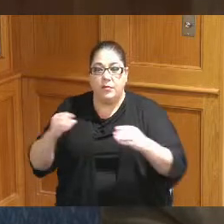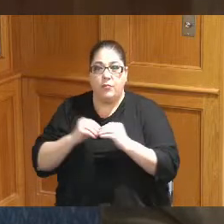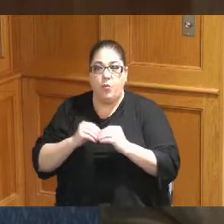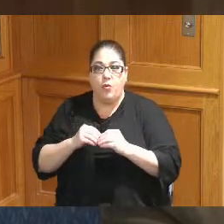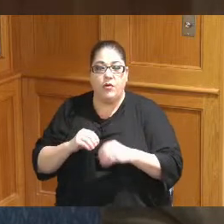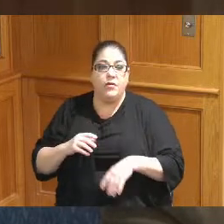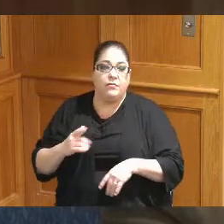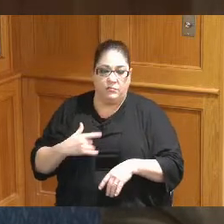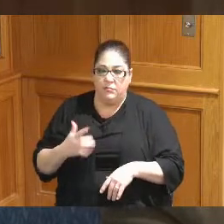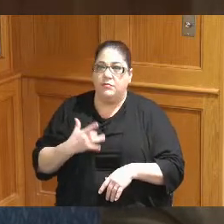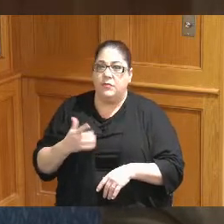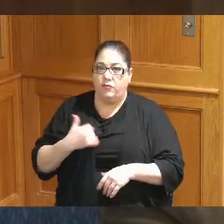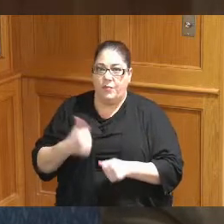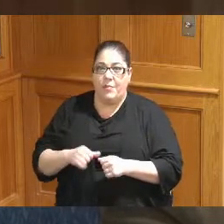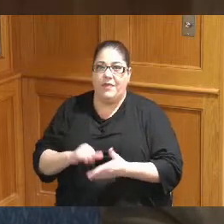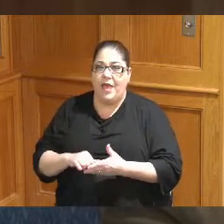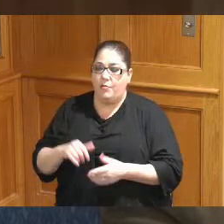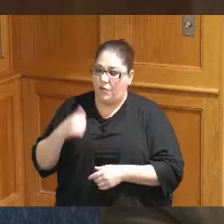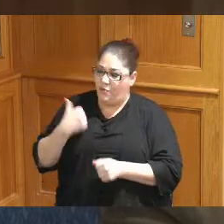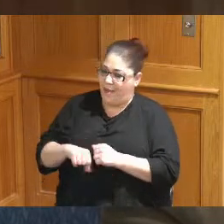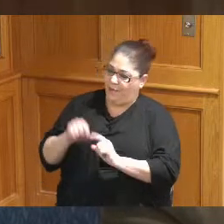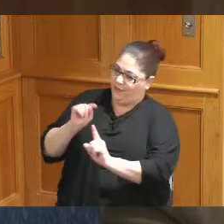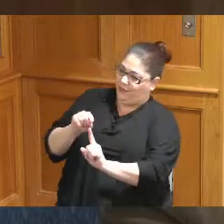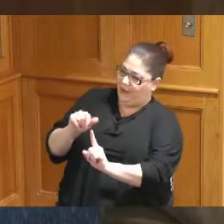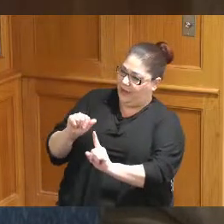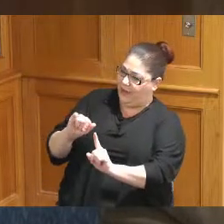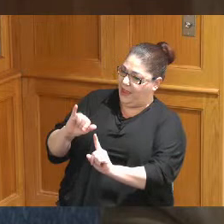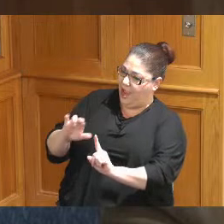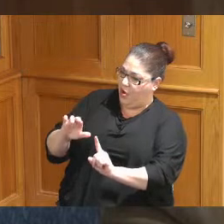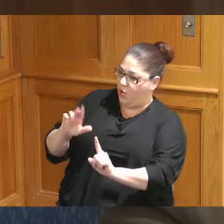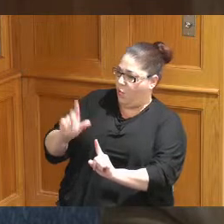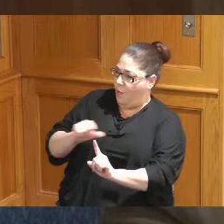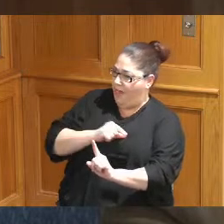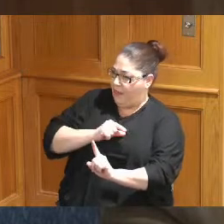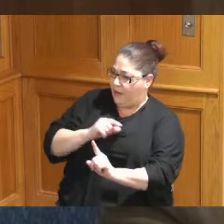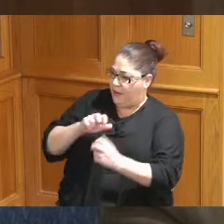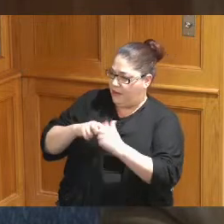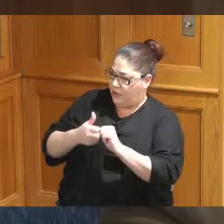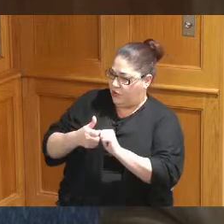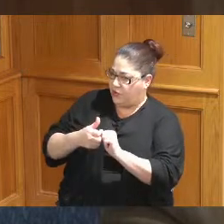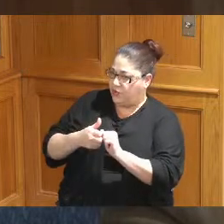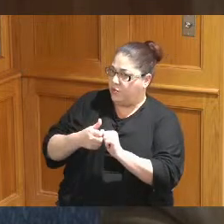this error quality issue and I just want to make sure that that's been buttoned up